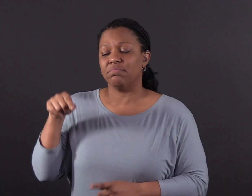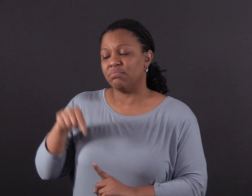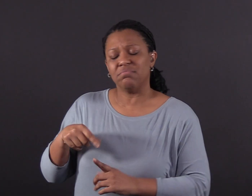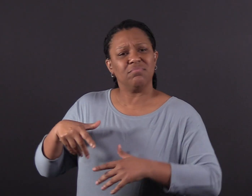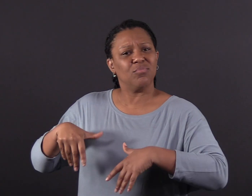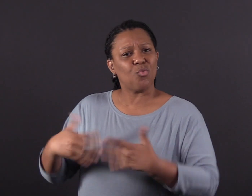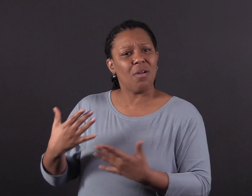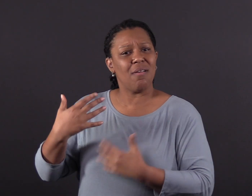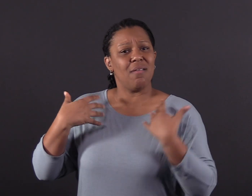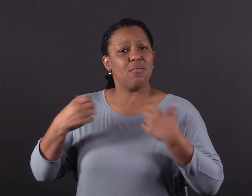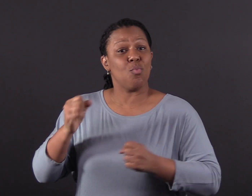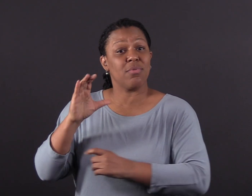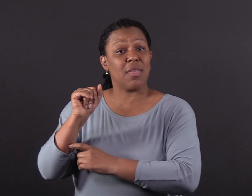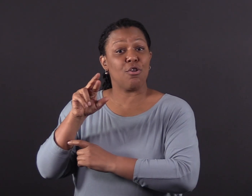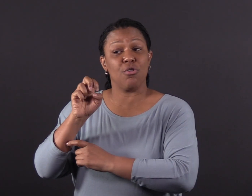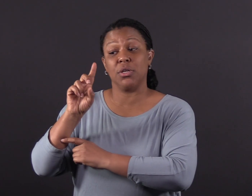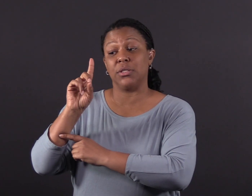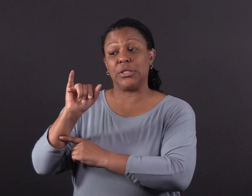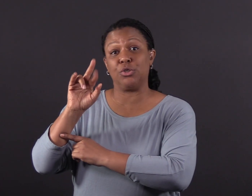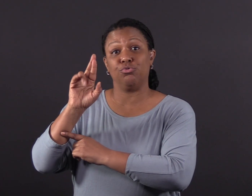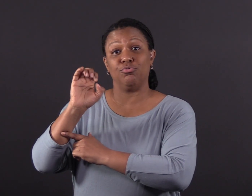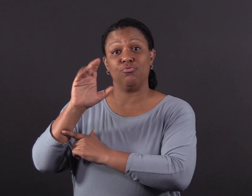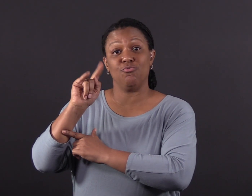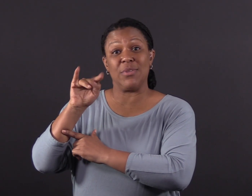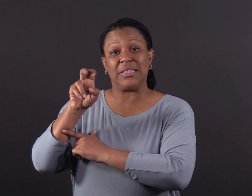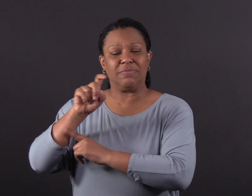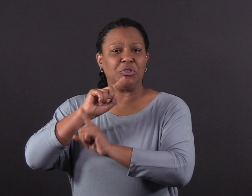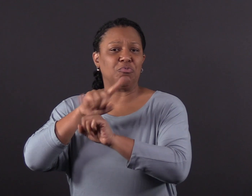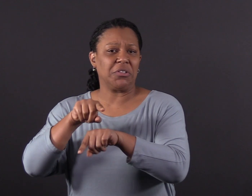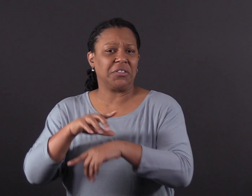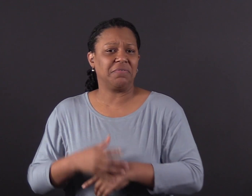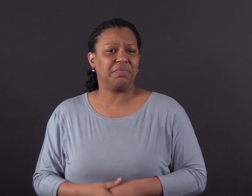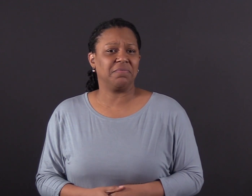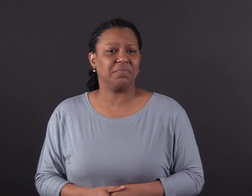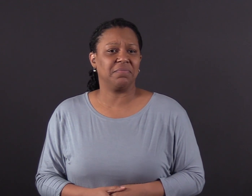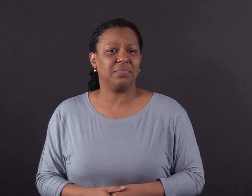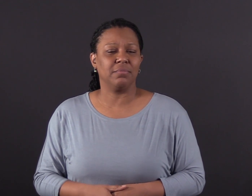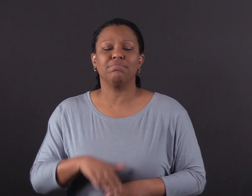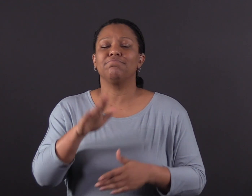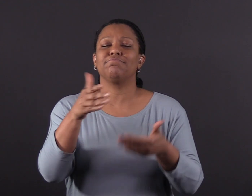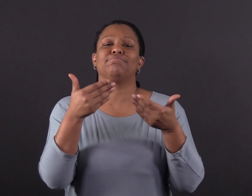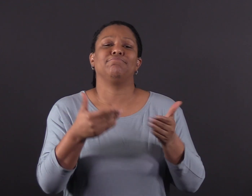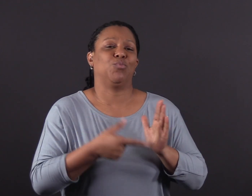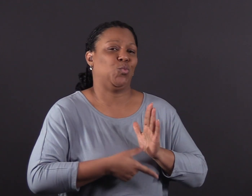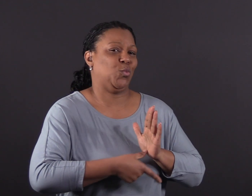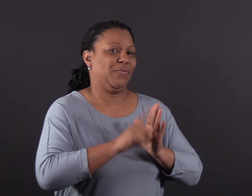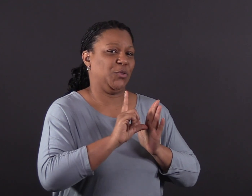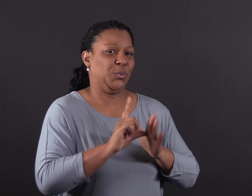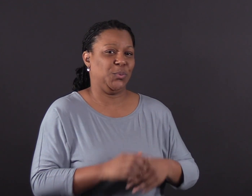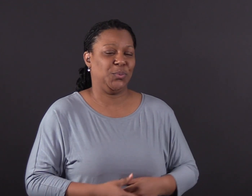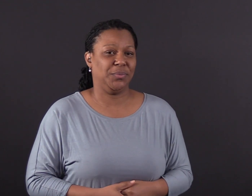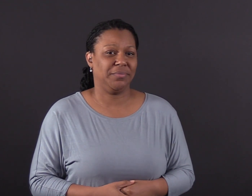What is a Healthcare Directive? Let’s review together.